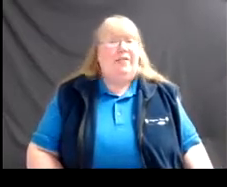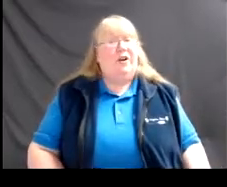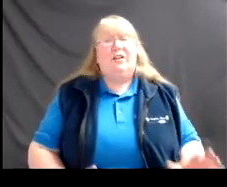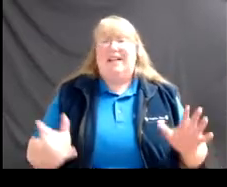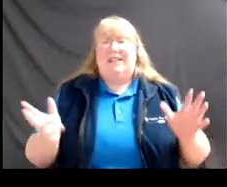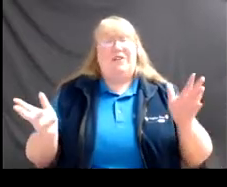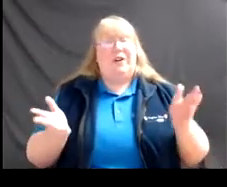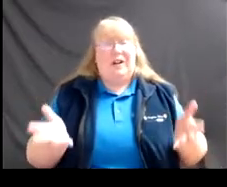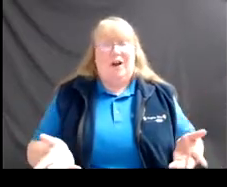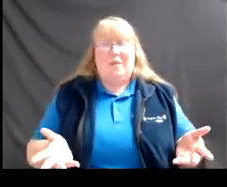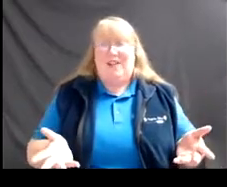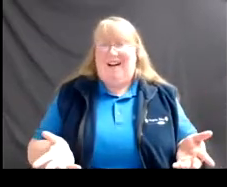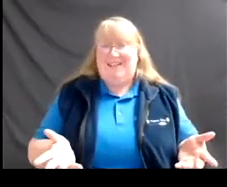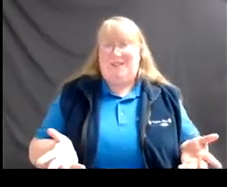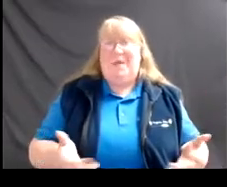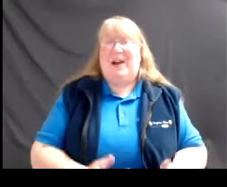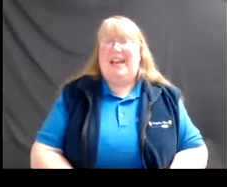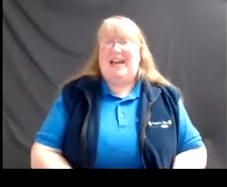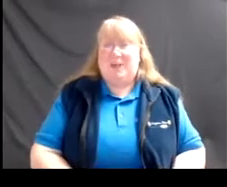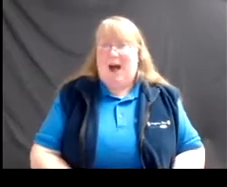There are lots of different alarm clocks on the market, as well.